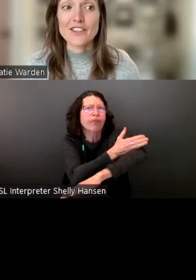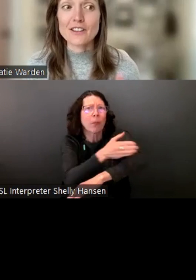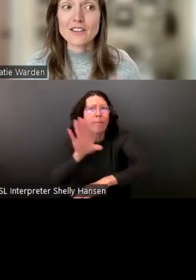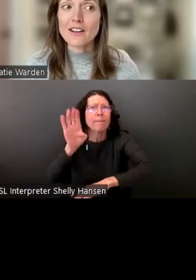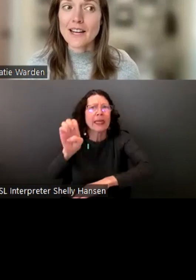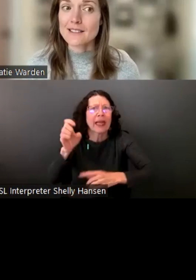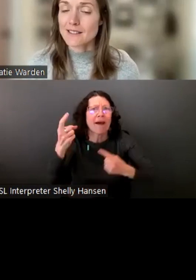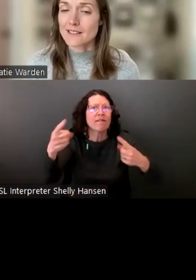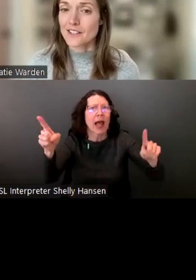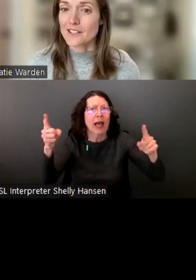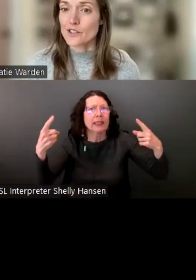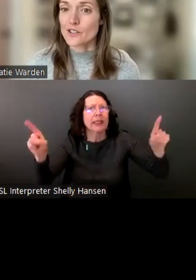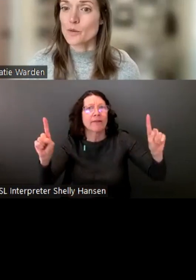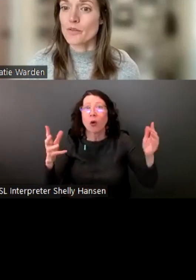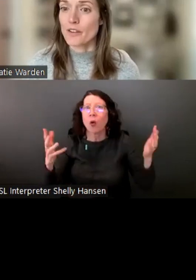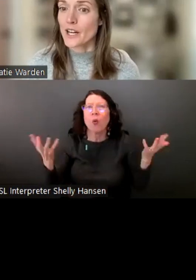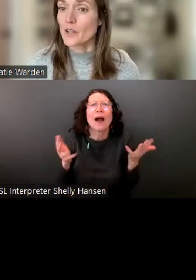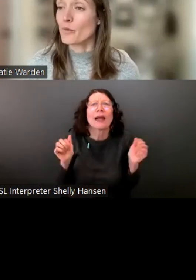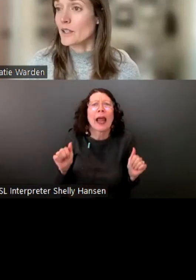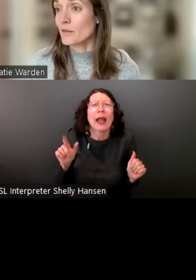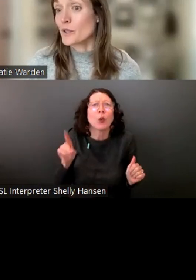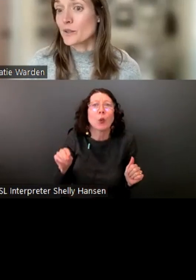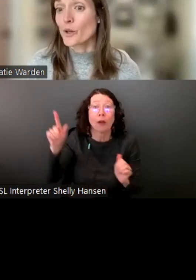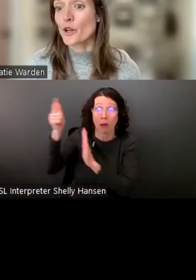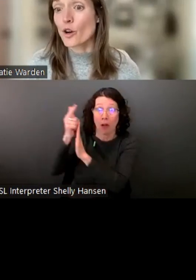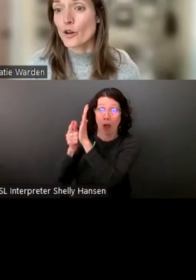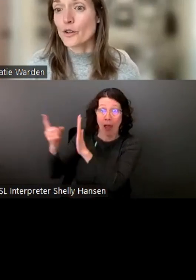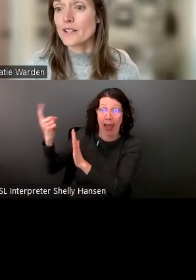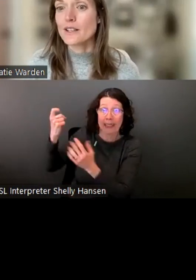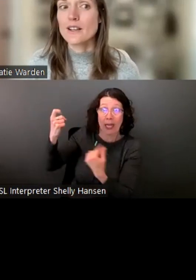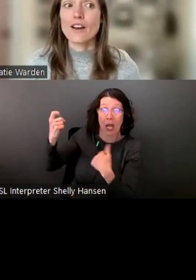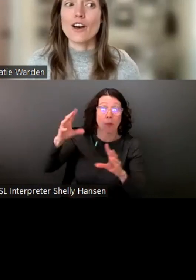And the law asks us to provide what are called,